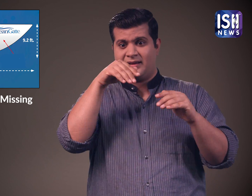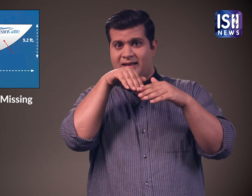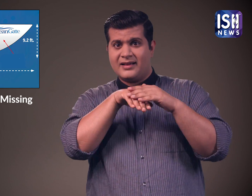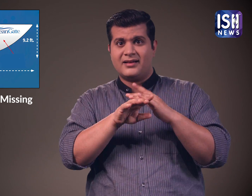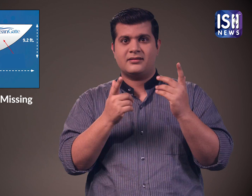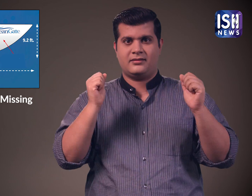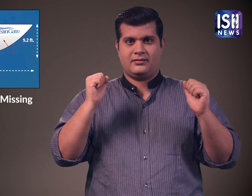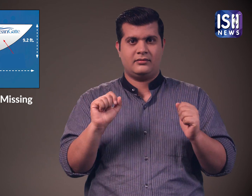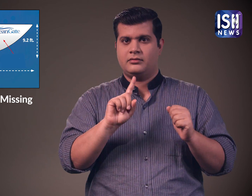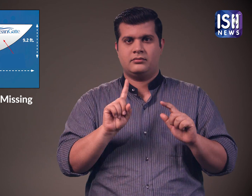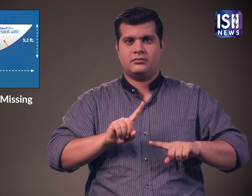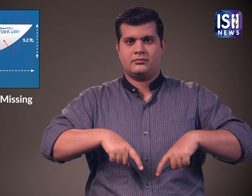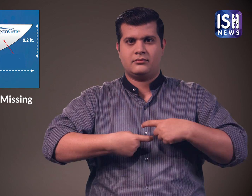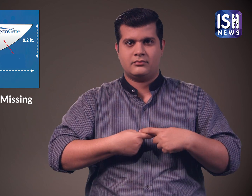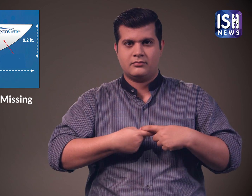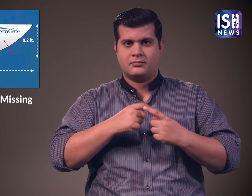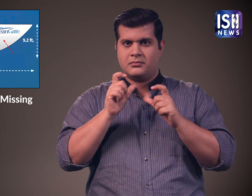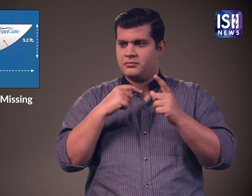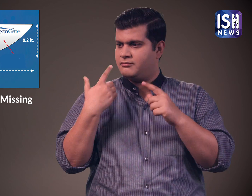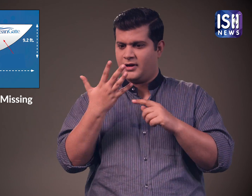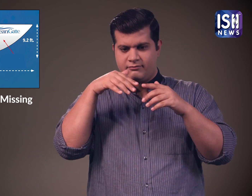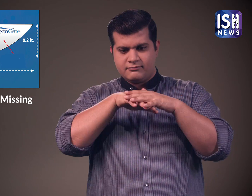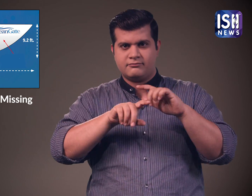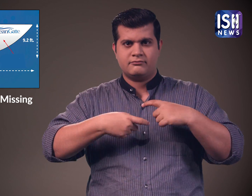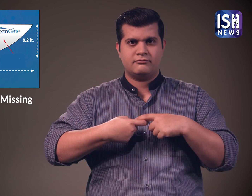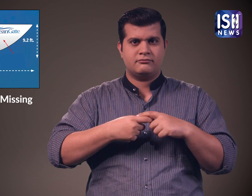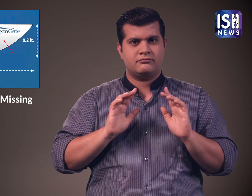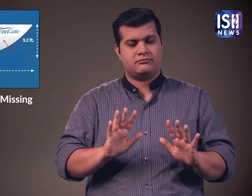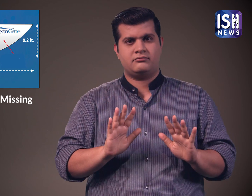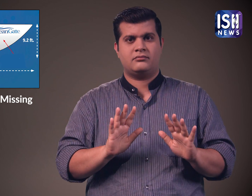These five people need to cross their leg and sit.